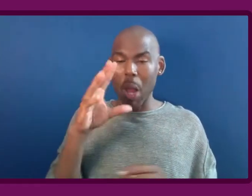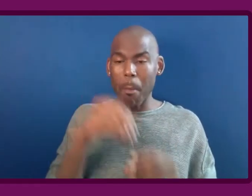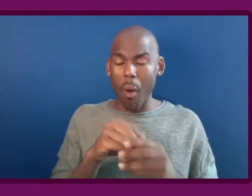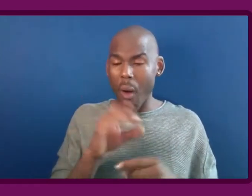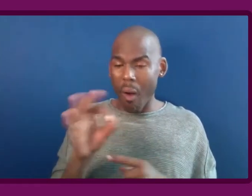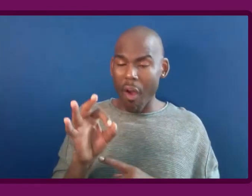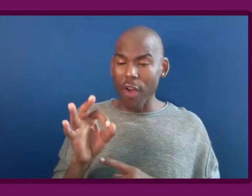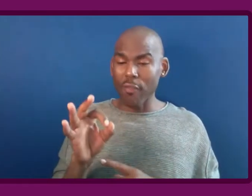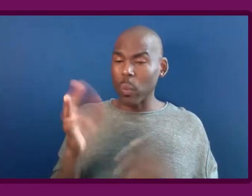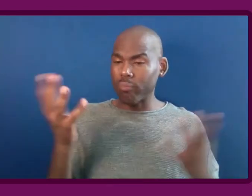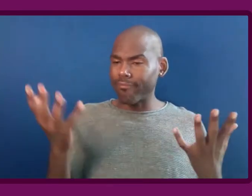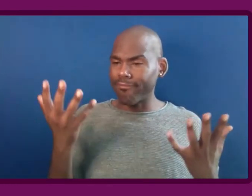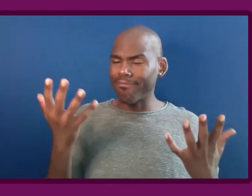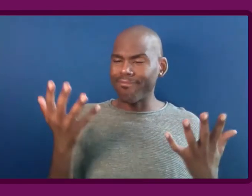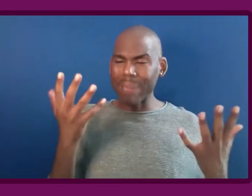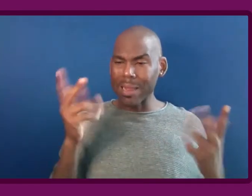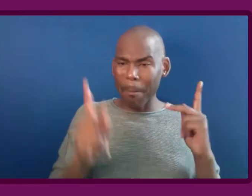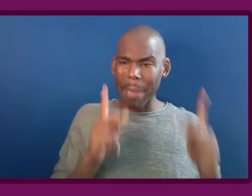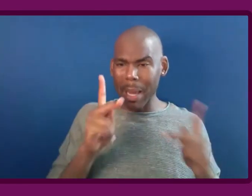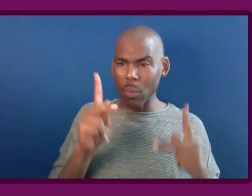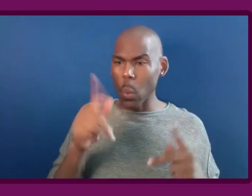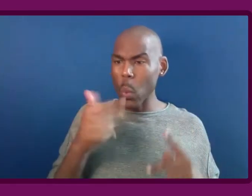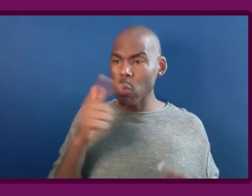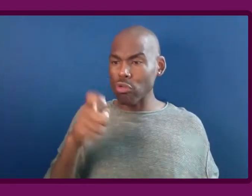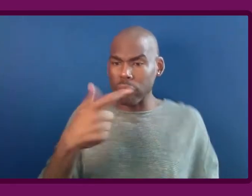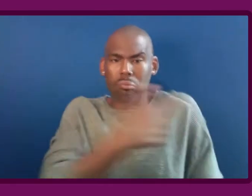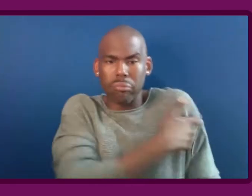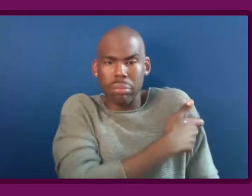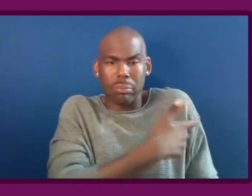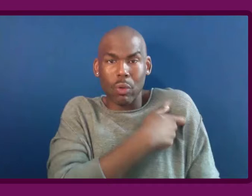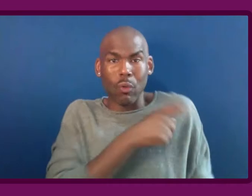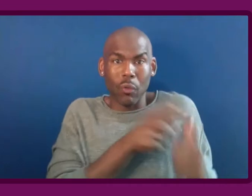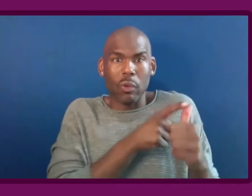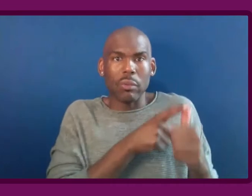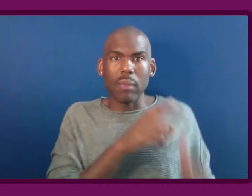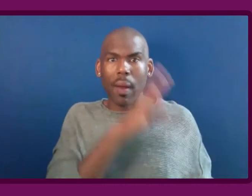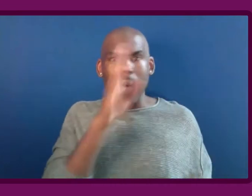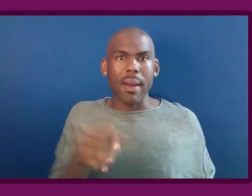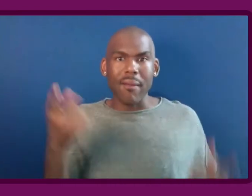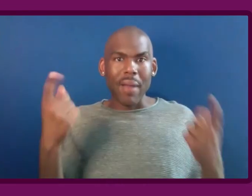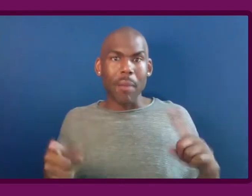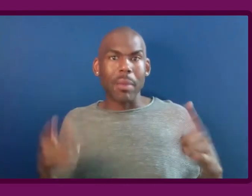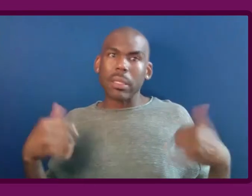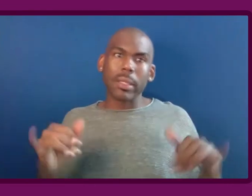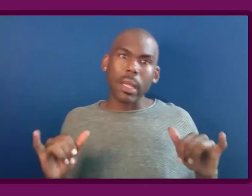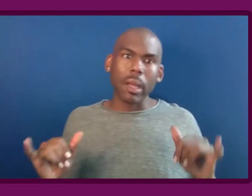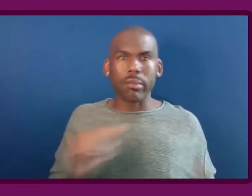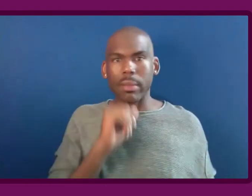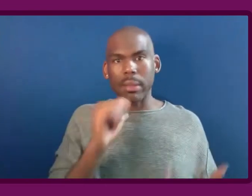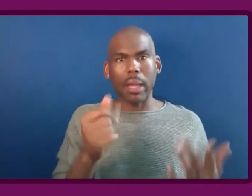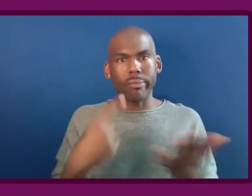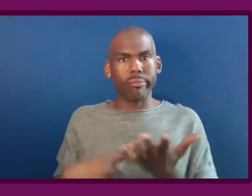of the people who should get the vaccines first. It never happened, and it's still not happening.